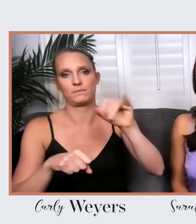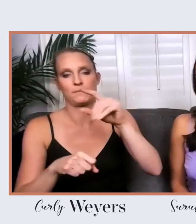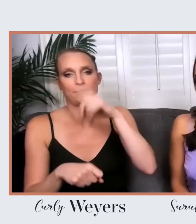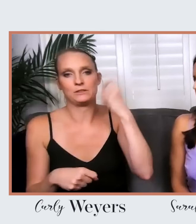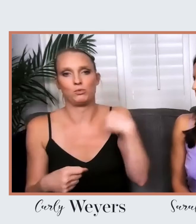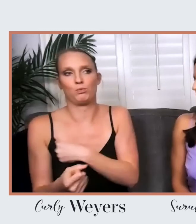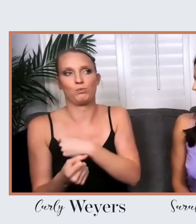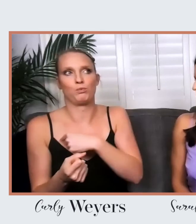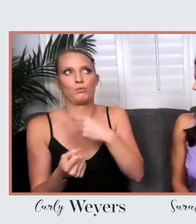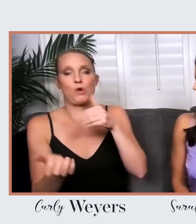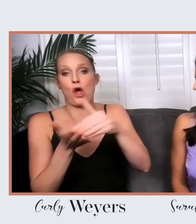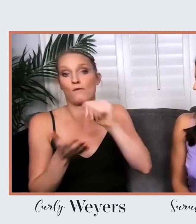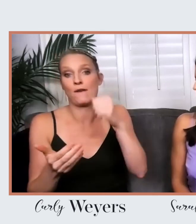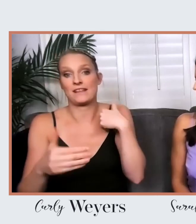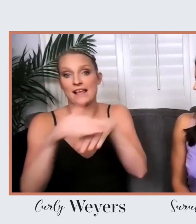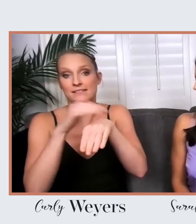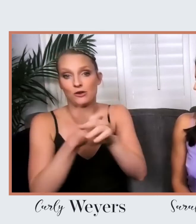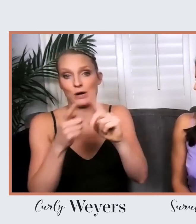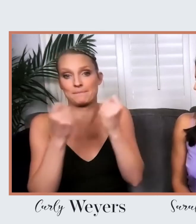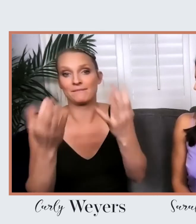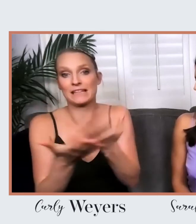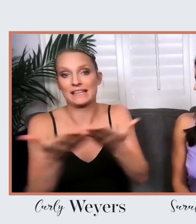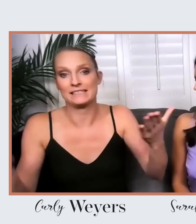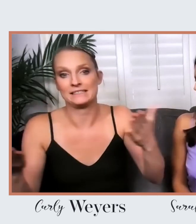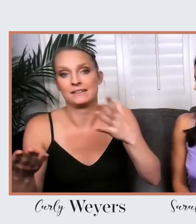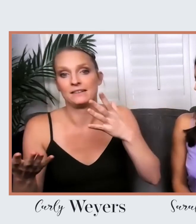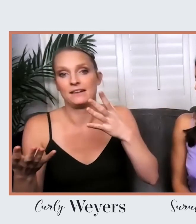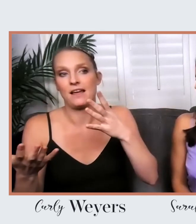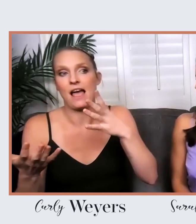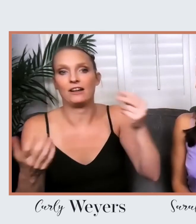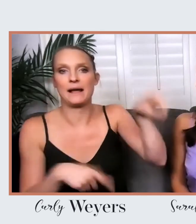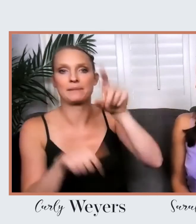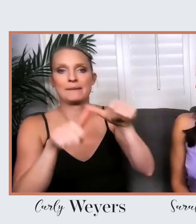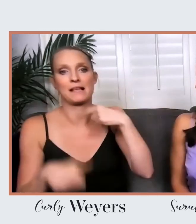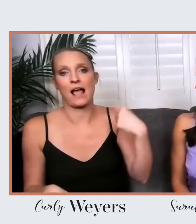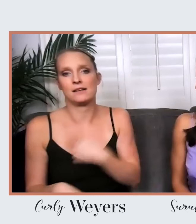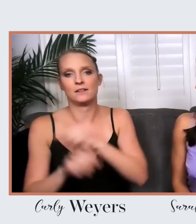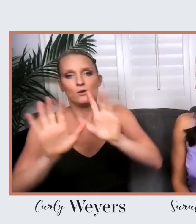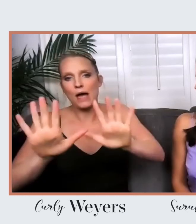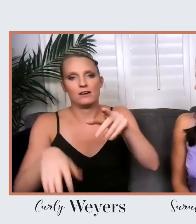industry, because we often don't have accommodations to, or access to a lot of things and they keep telling us, Hey,